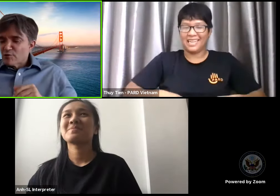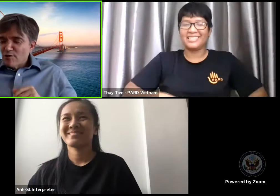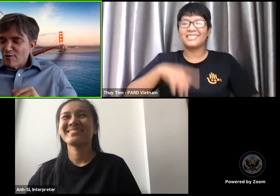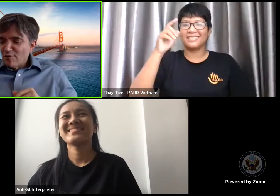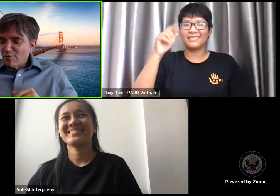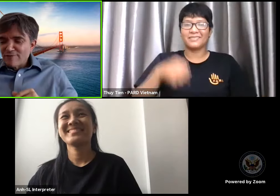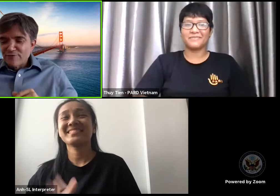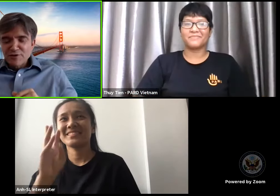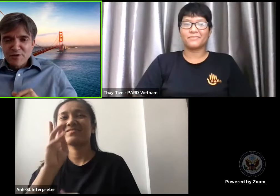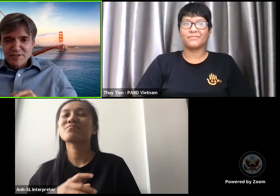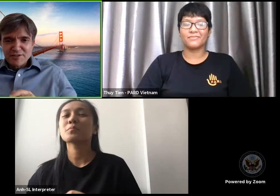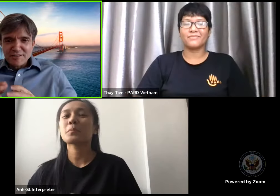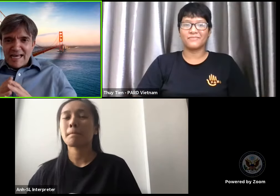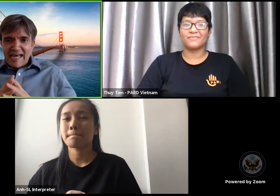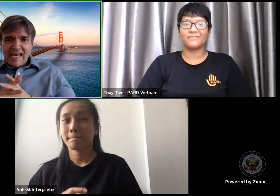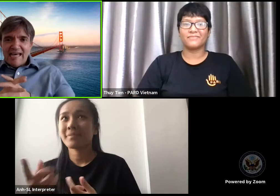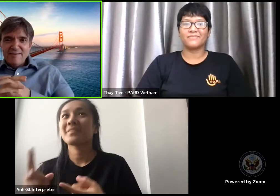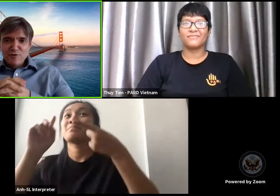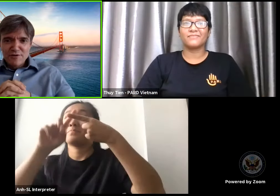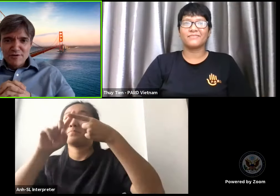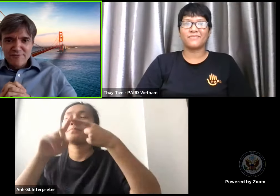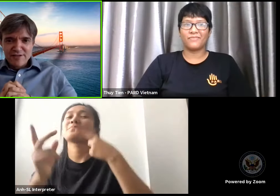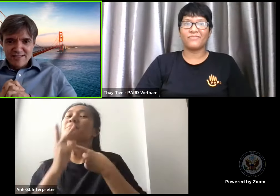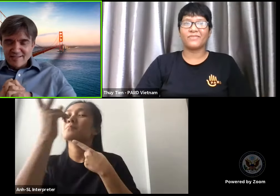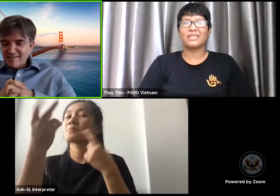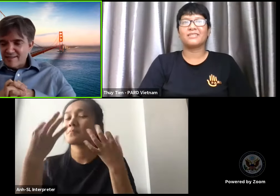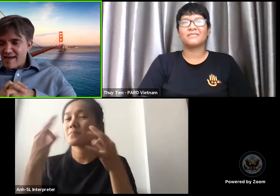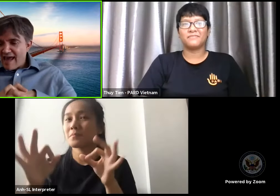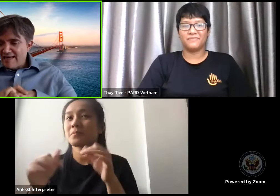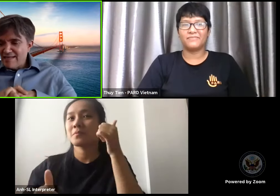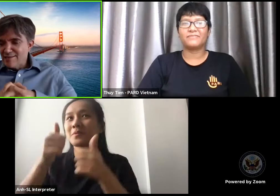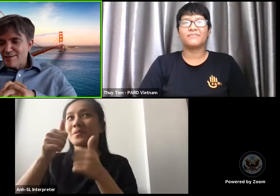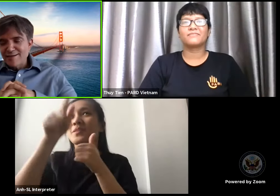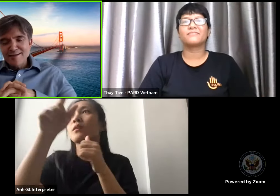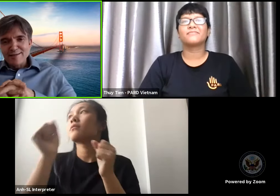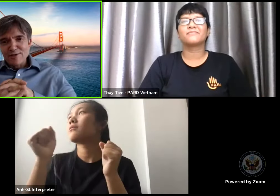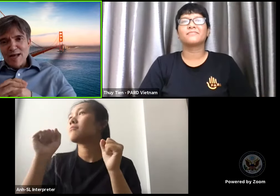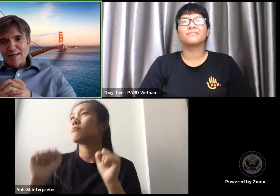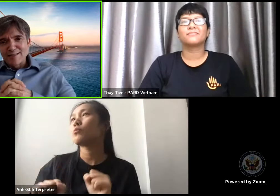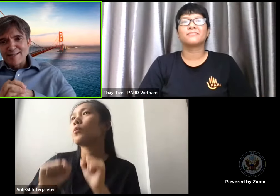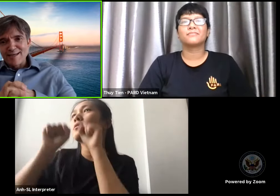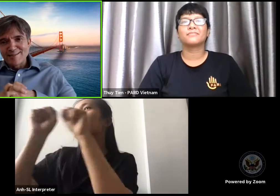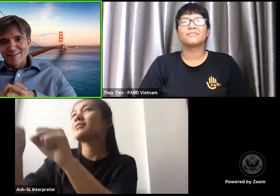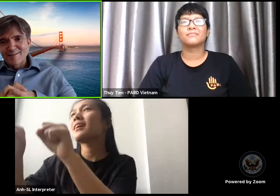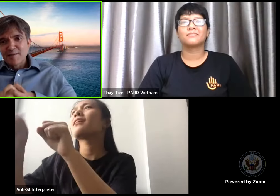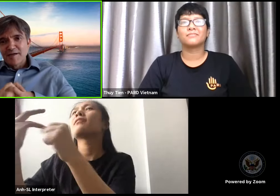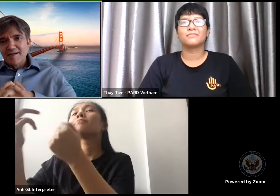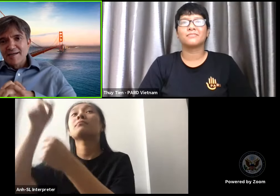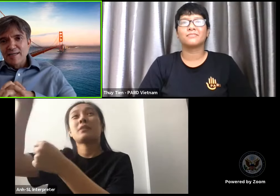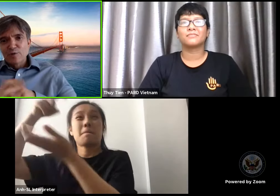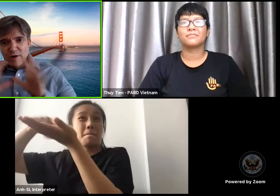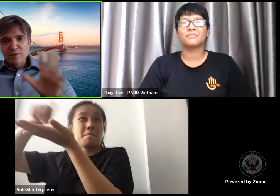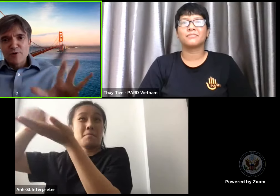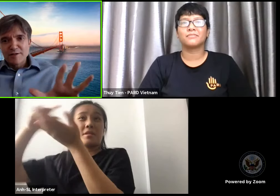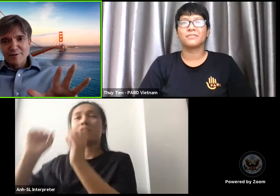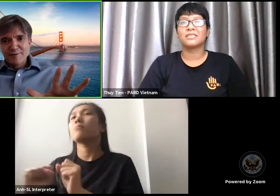So my first question, if you could visit any city in the United States in 2022